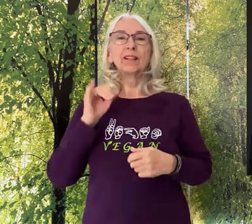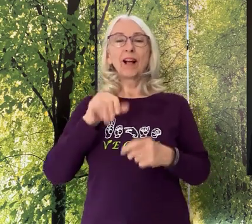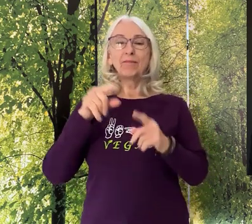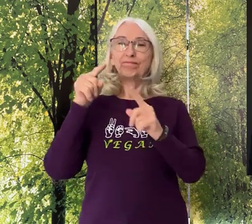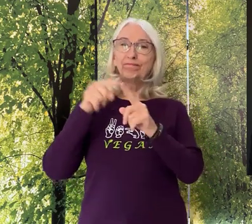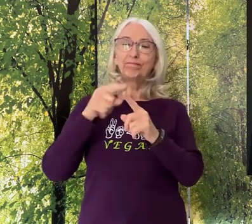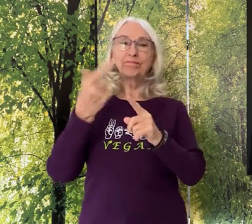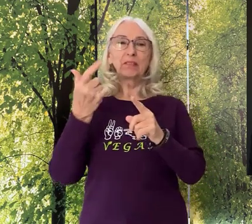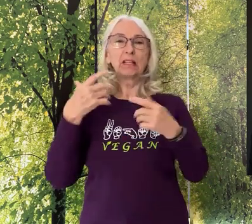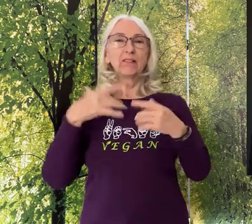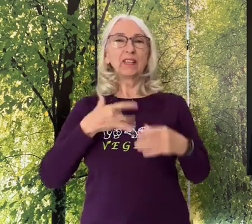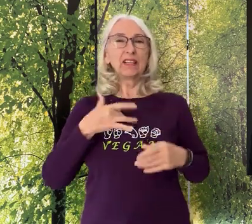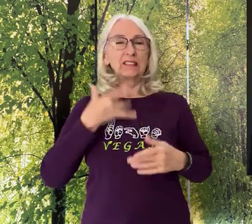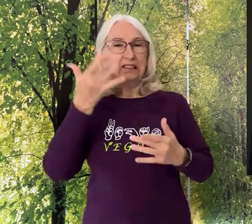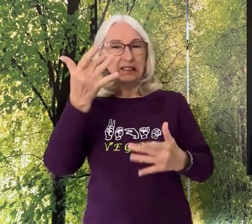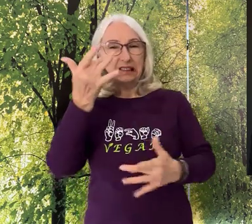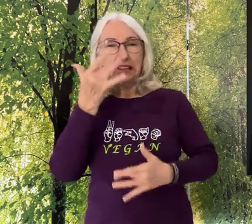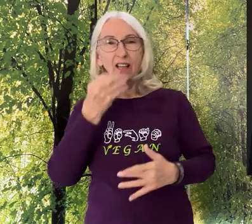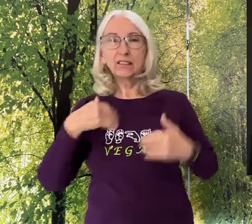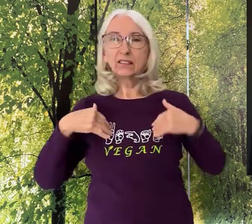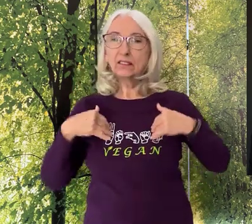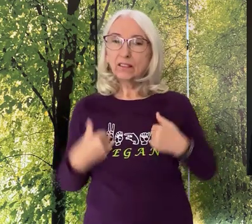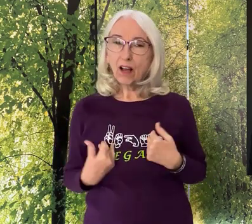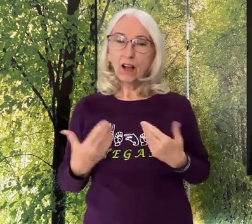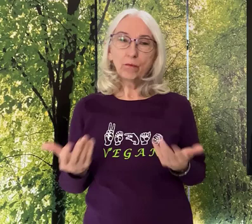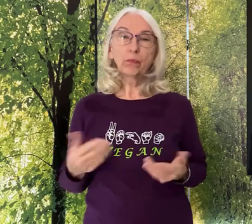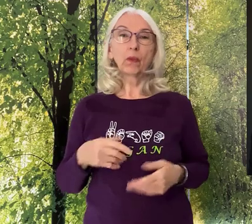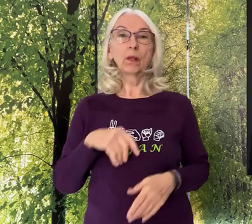Feeling Sick and Tired.